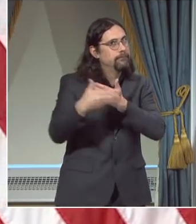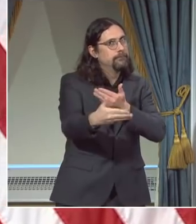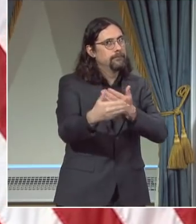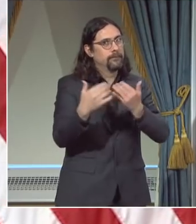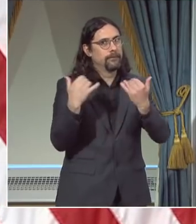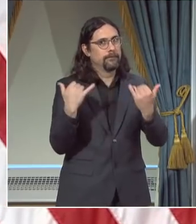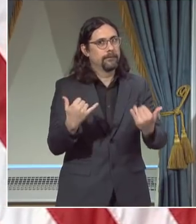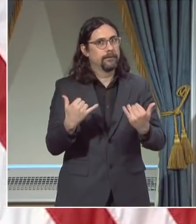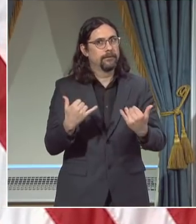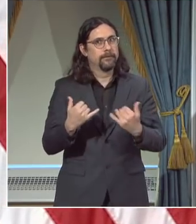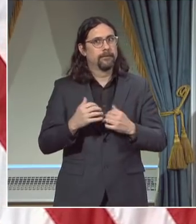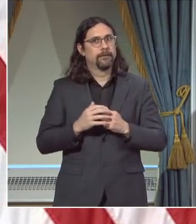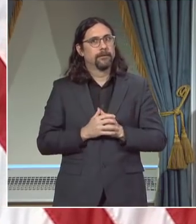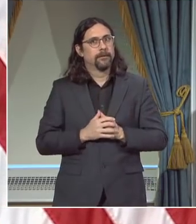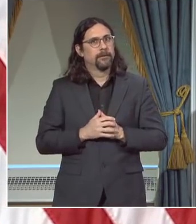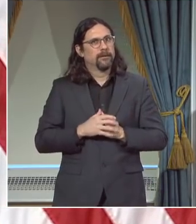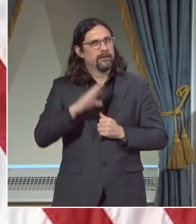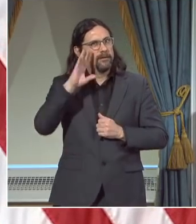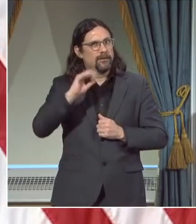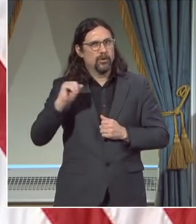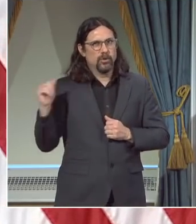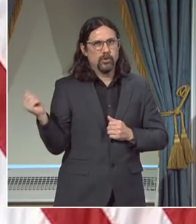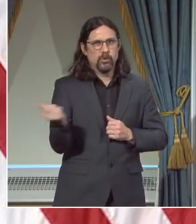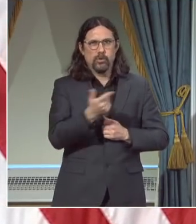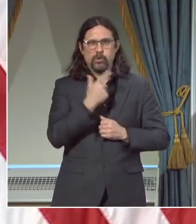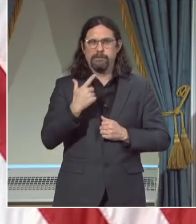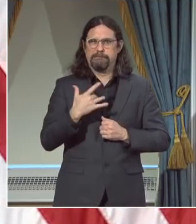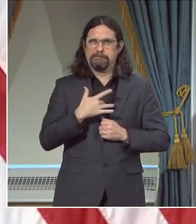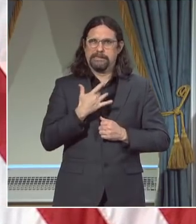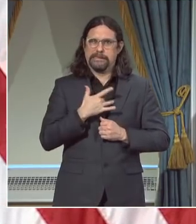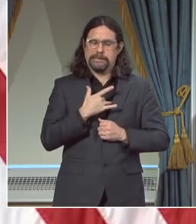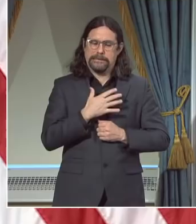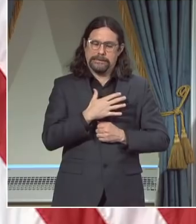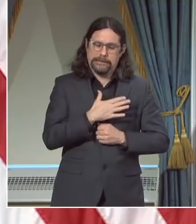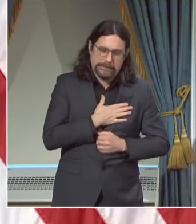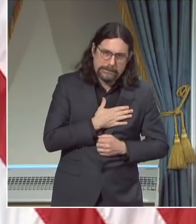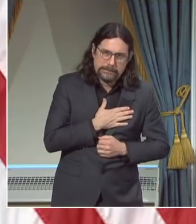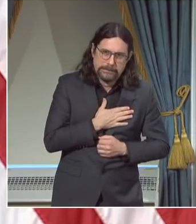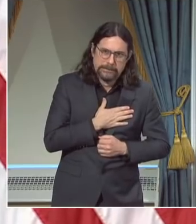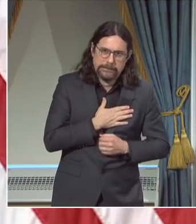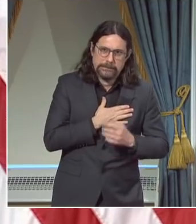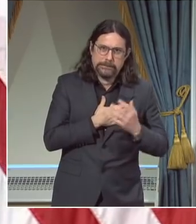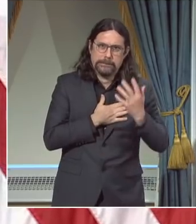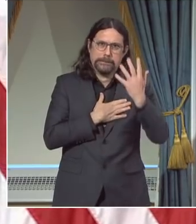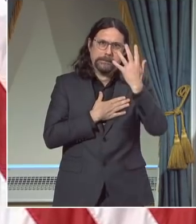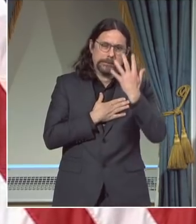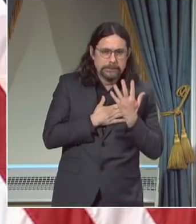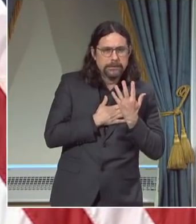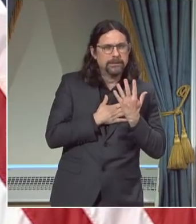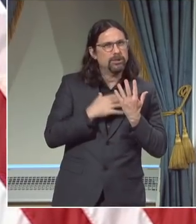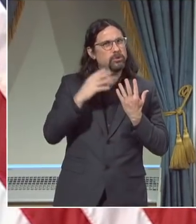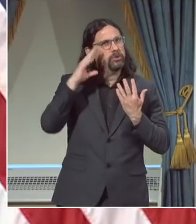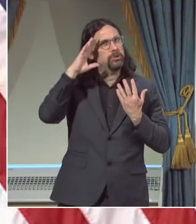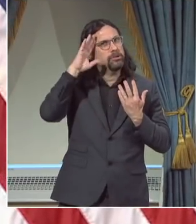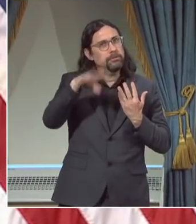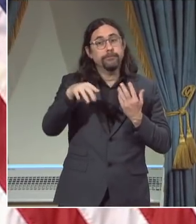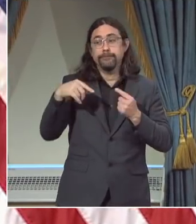GOOD AFTERNOON VEEROYNE. WE'VE GOT A LOT TO GO OVER HERE. AND WE'RE ALL FEELING VERY HEAVY HEARTS AS